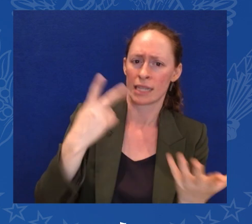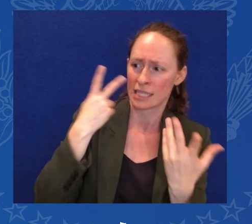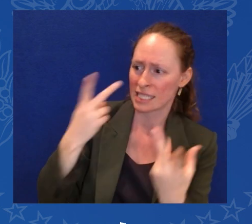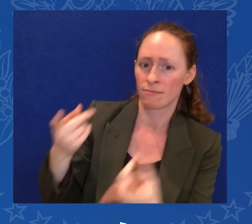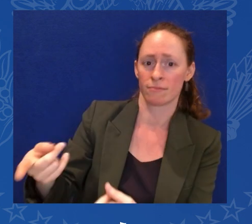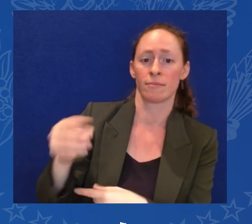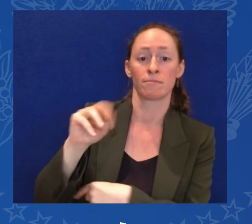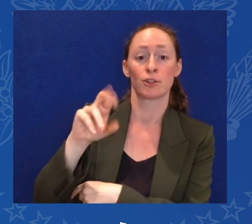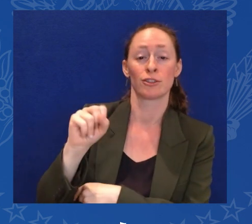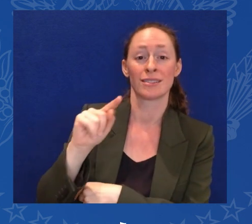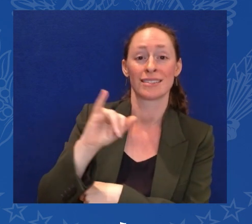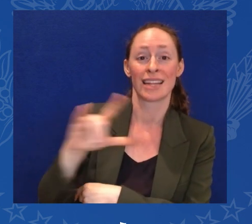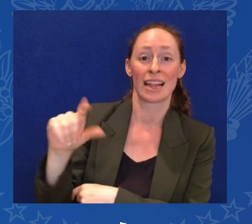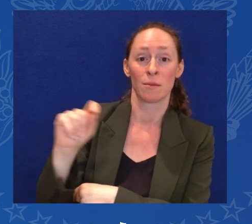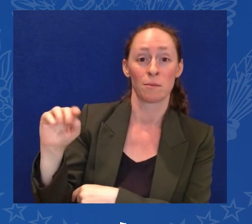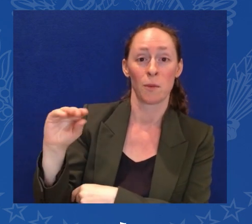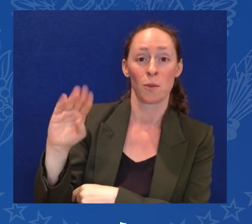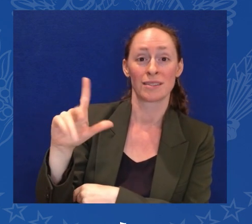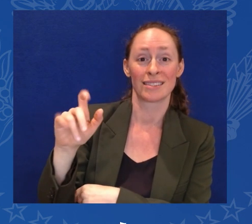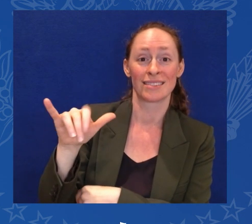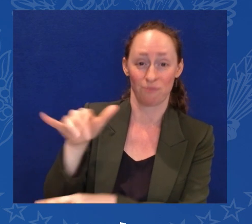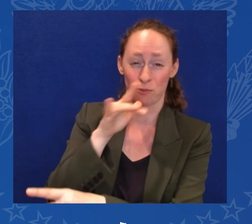No, I'm serious.